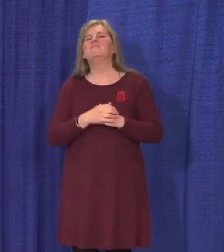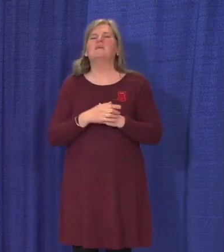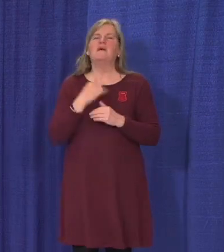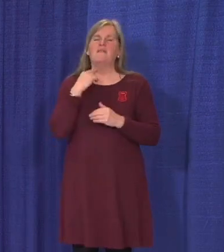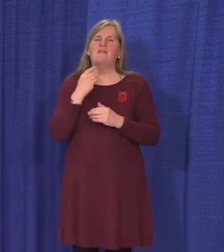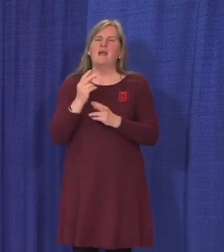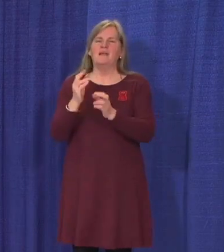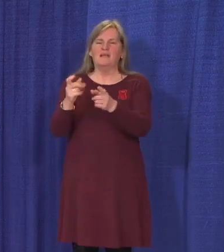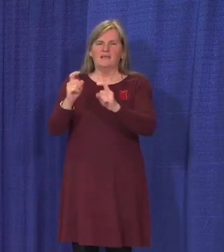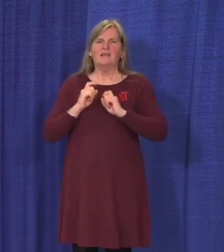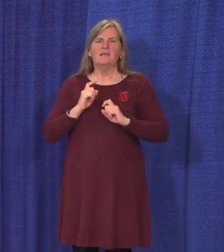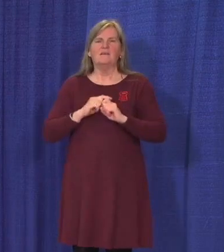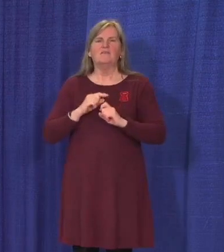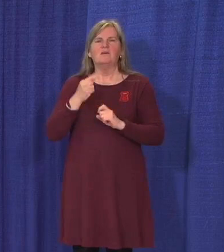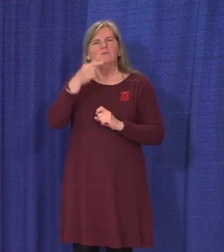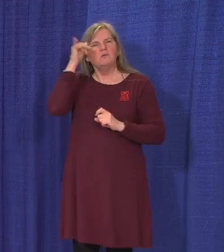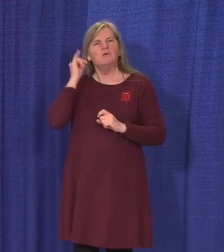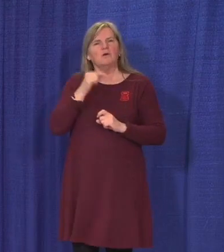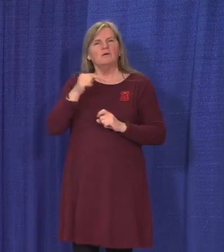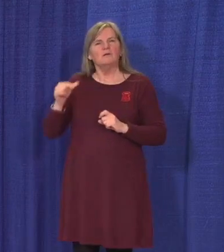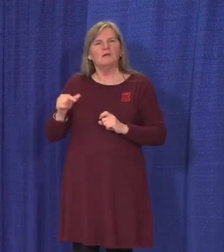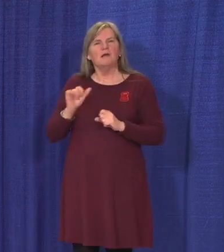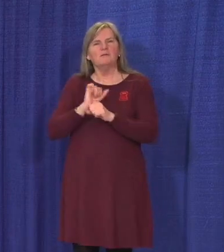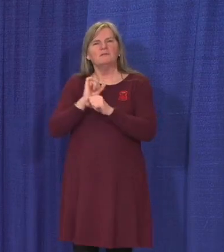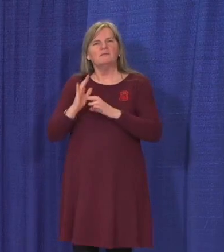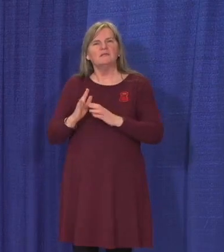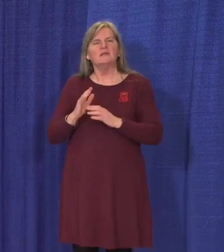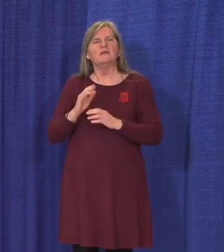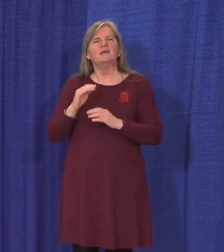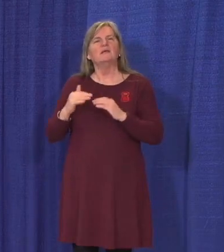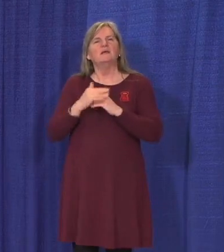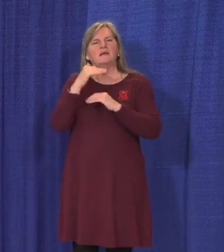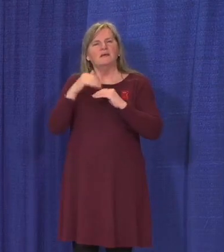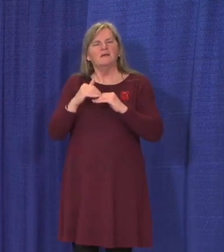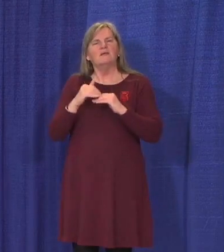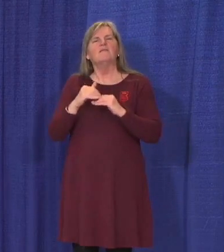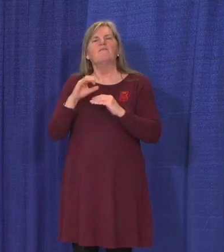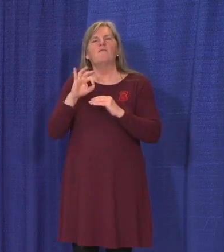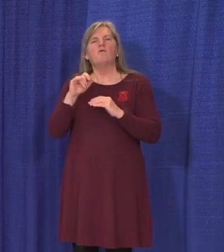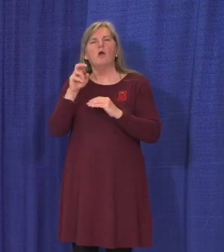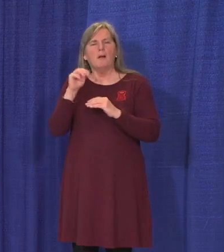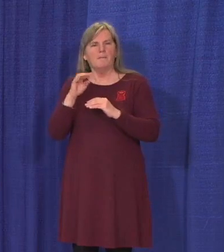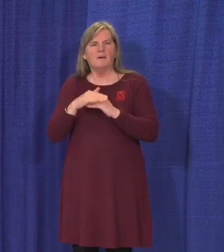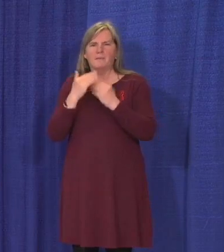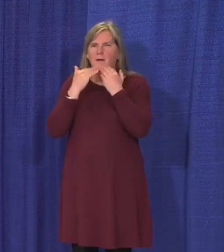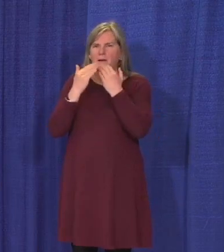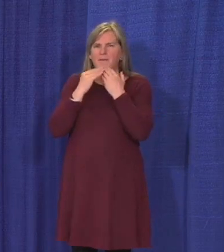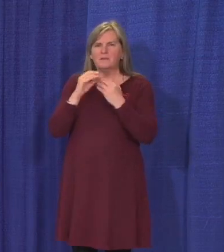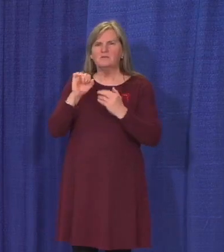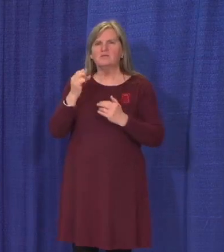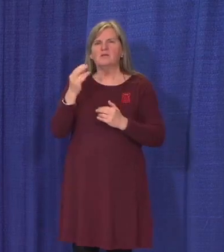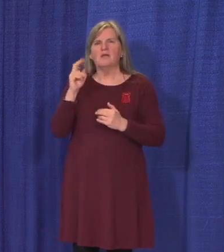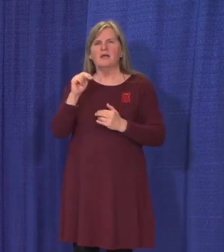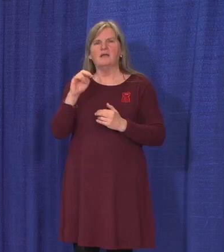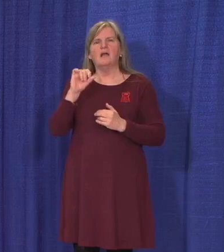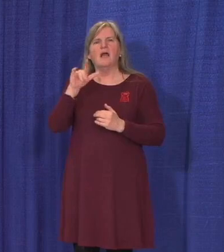It is the difference to do so. It's not only mental health week but you might be able to see the